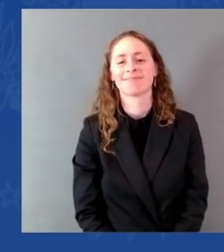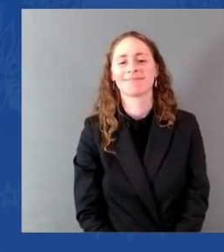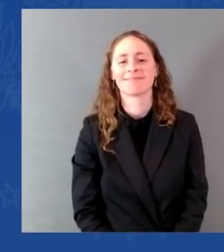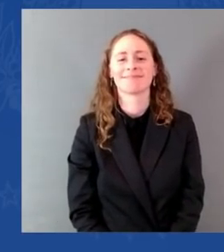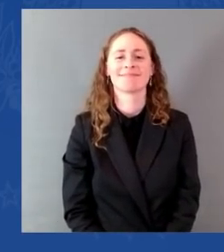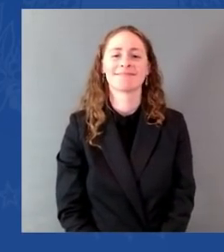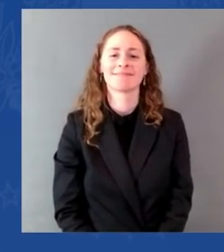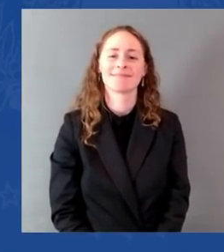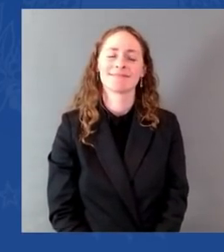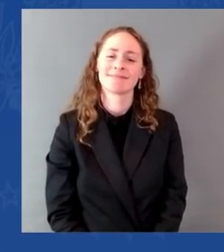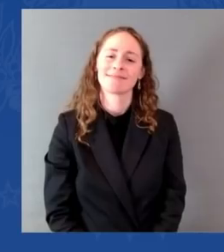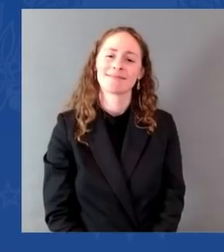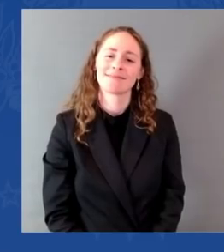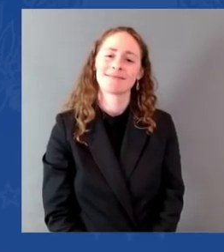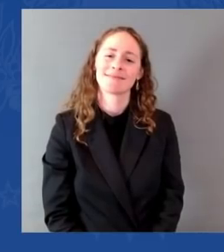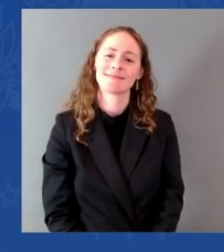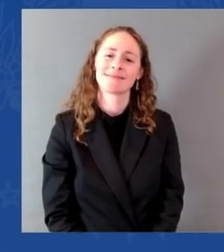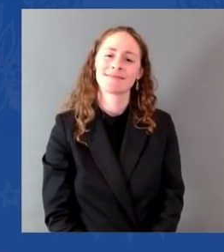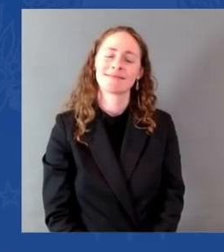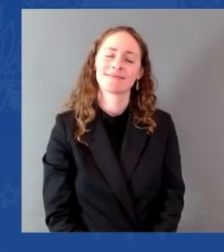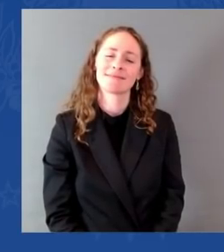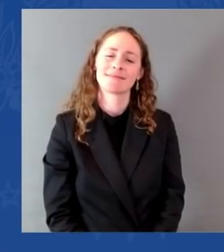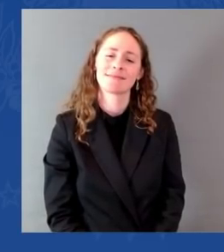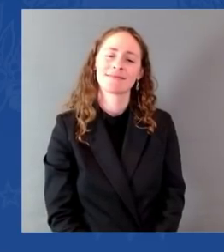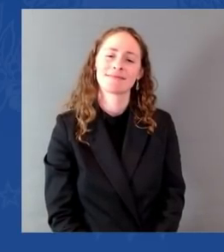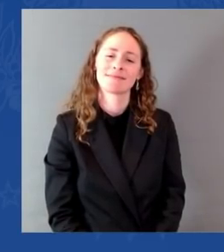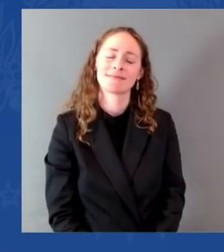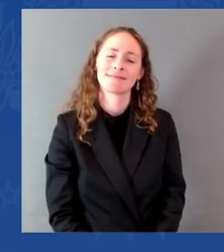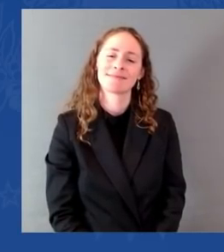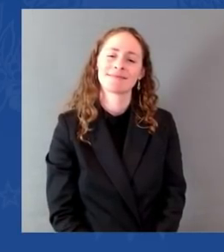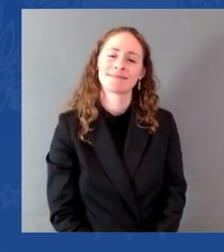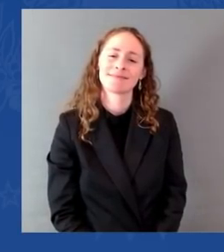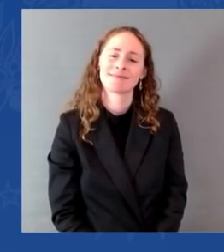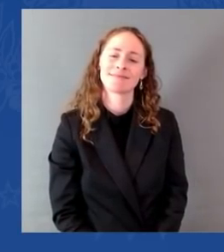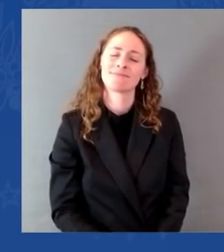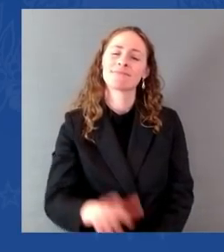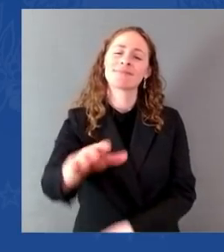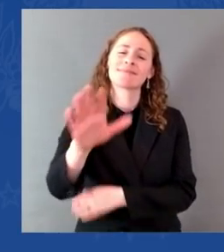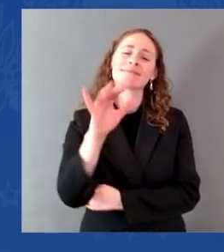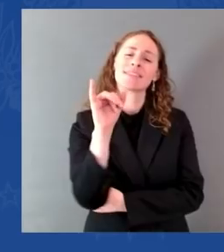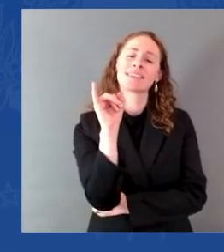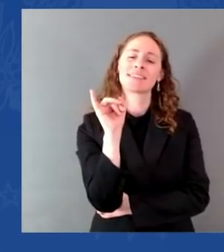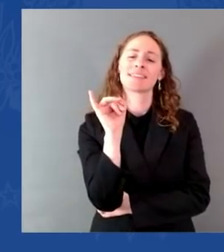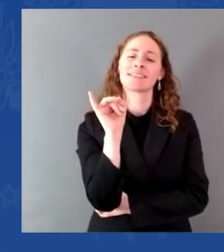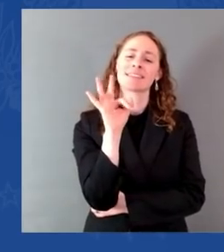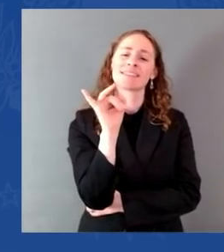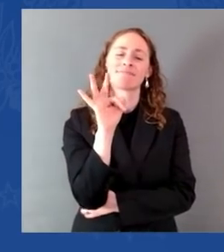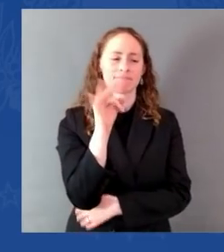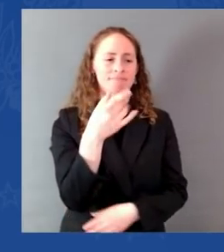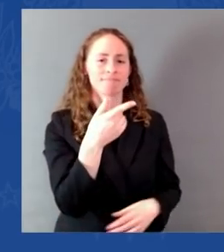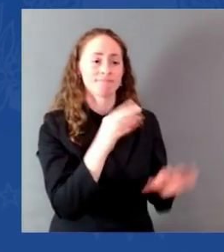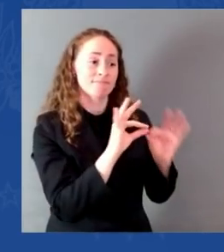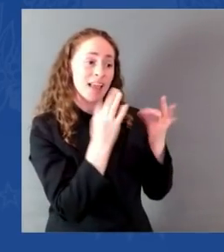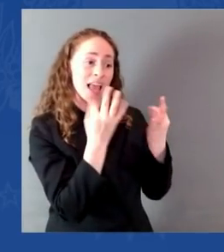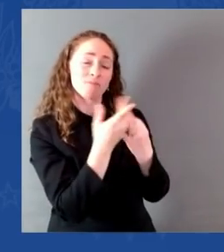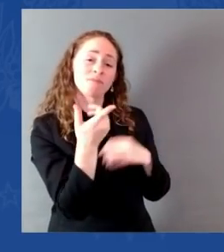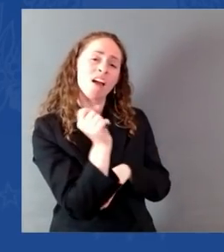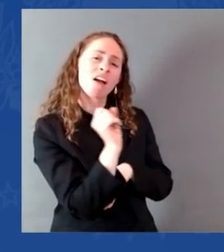If you went to the average American family making $60 to $70 grand,